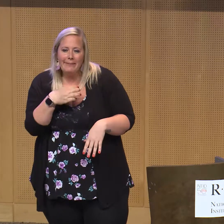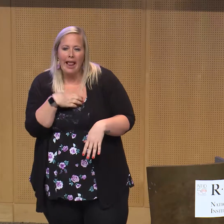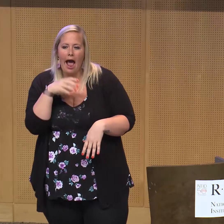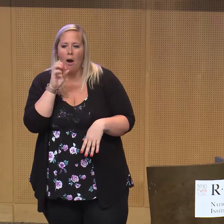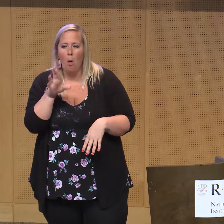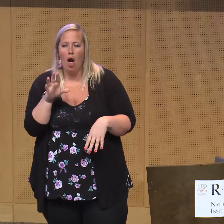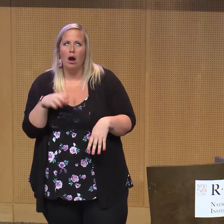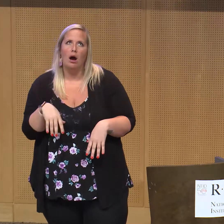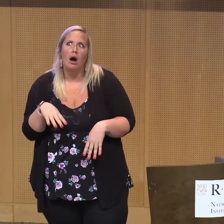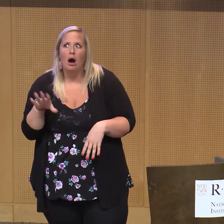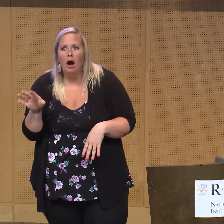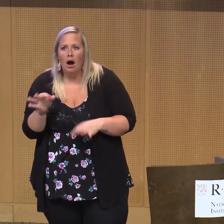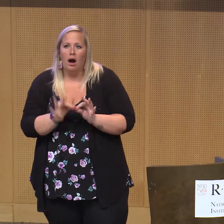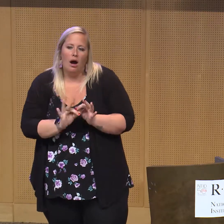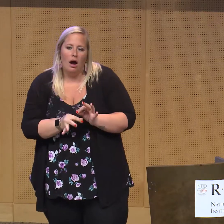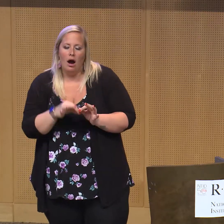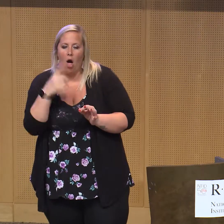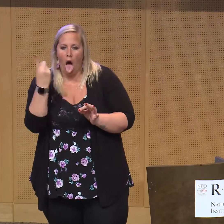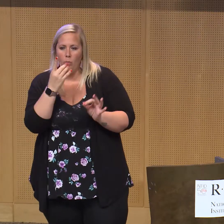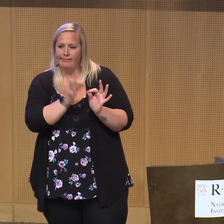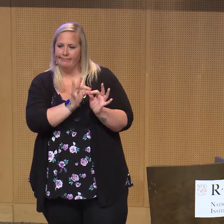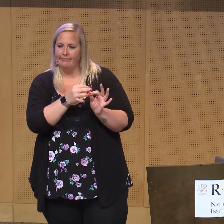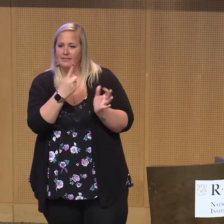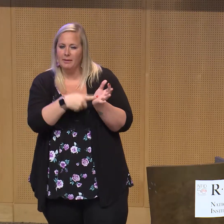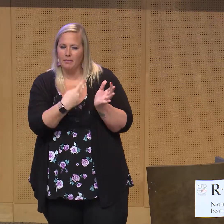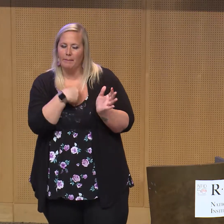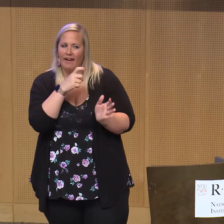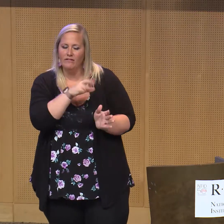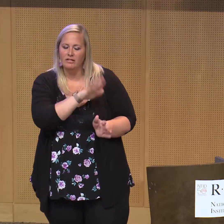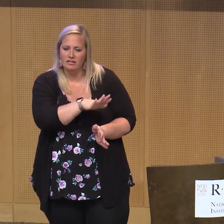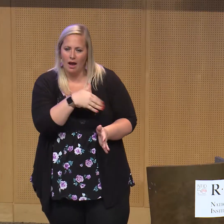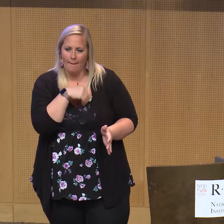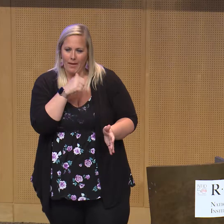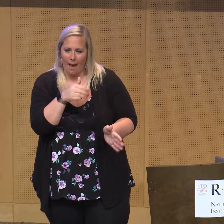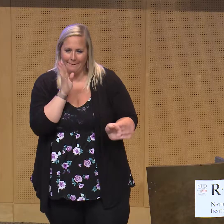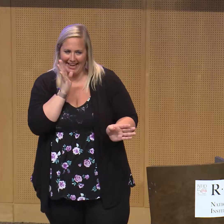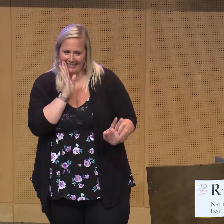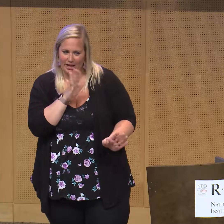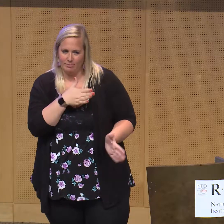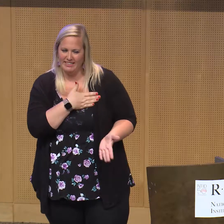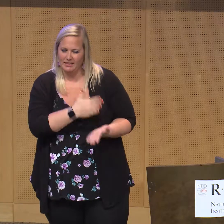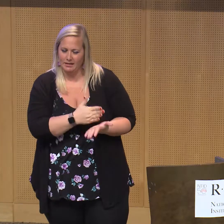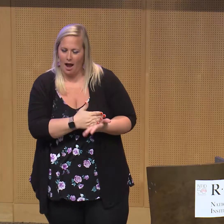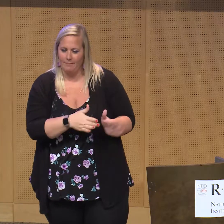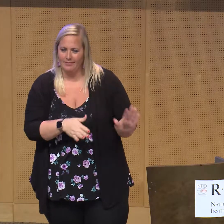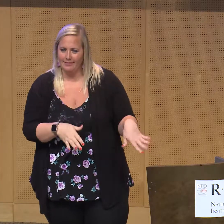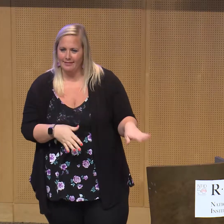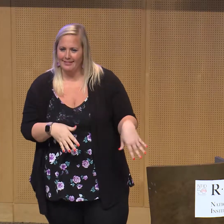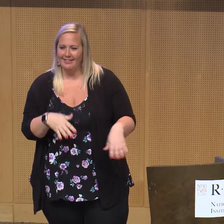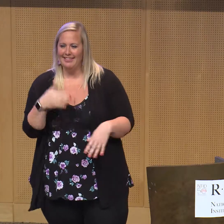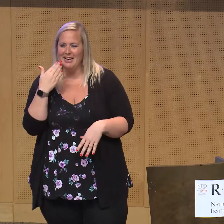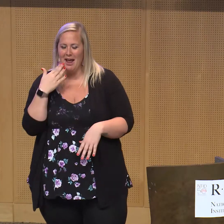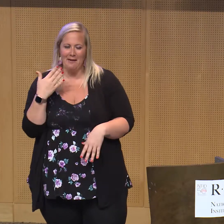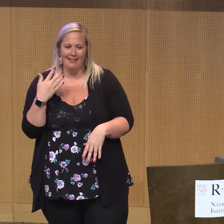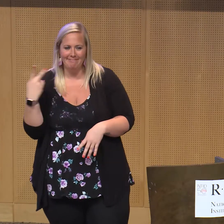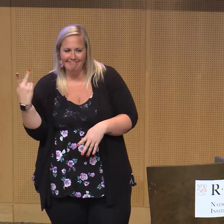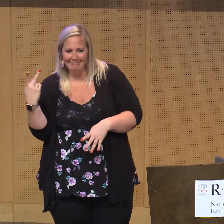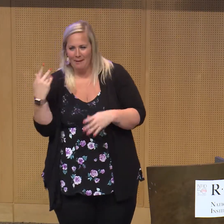Even to this day, they'll still interpret for us, and they never complain. They don't roll their eyes. They don't have any attitude about it.